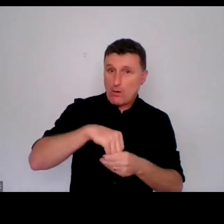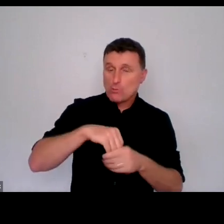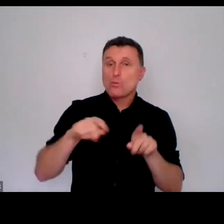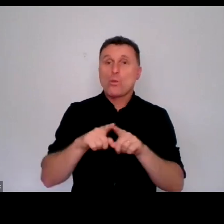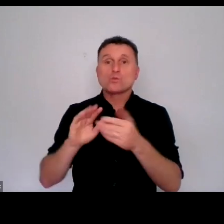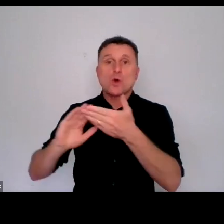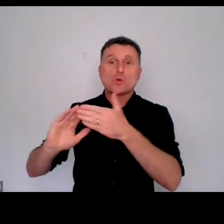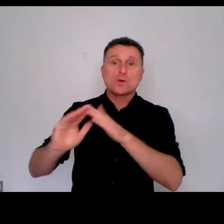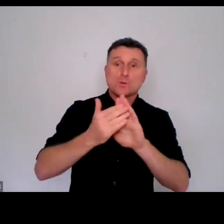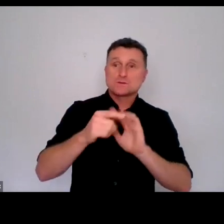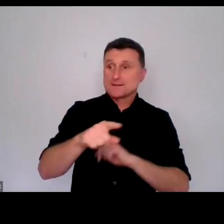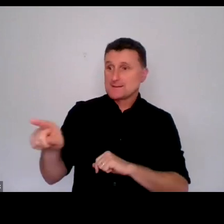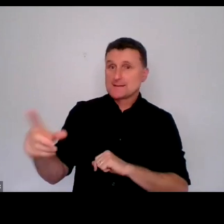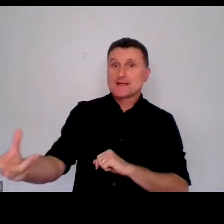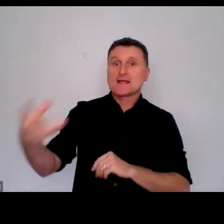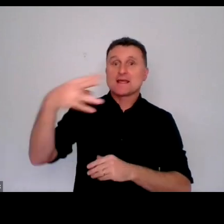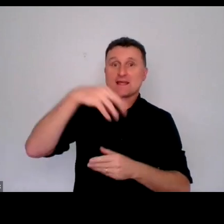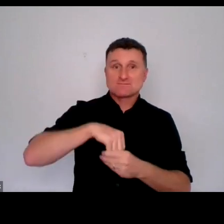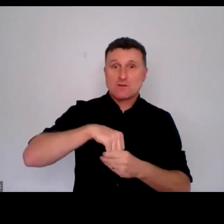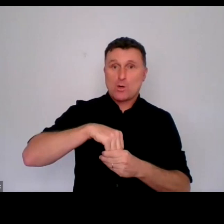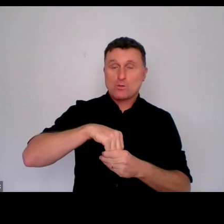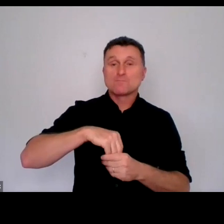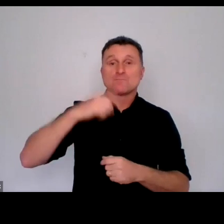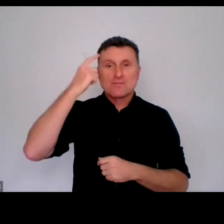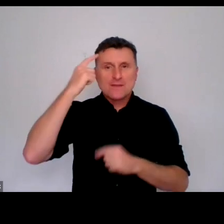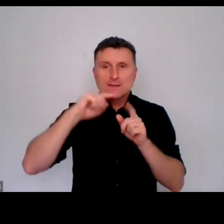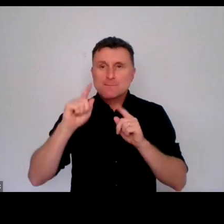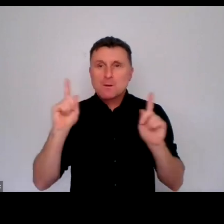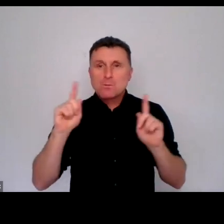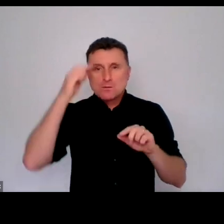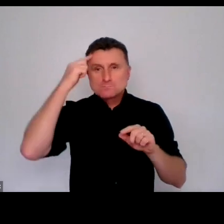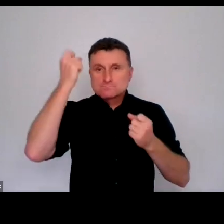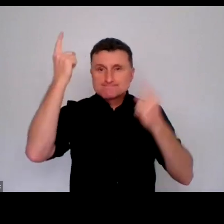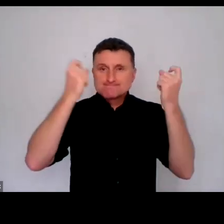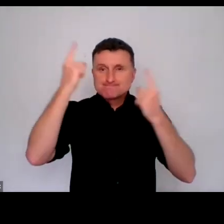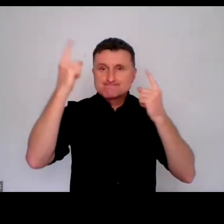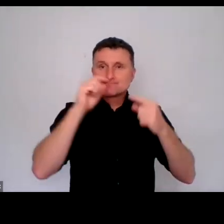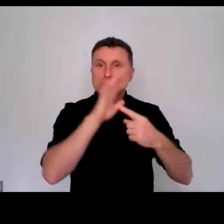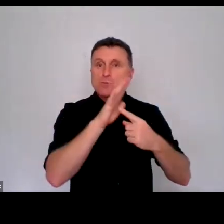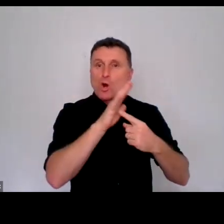on thinking about things that we need to prioritize for the year ahead.